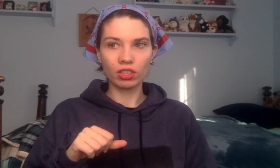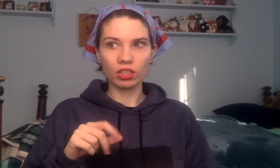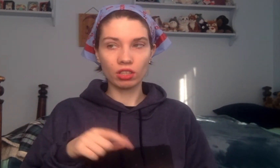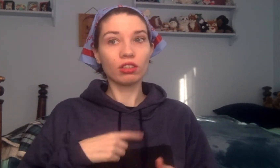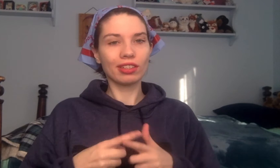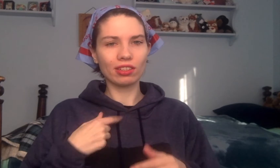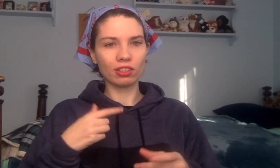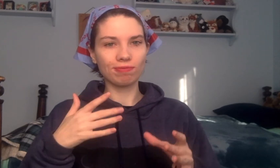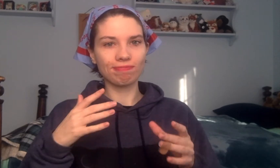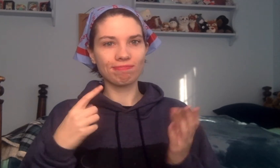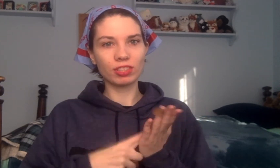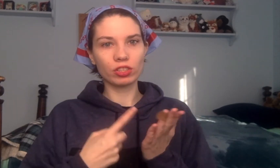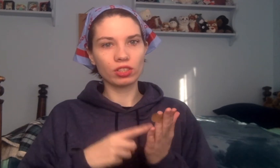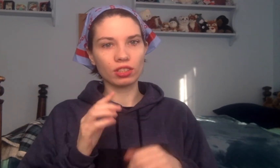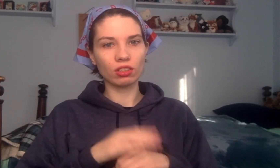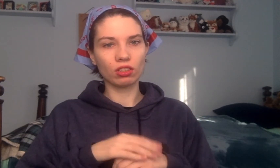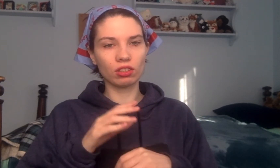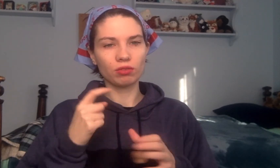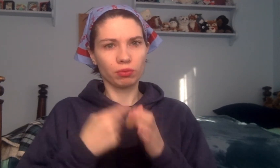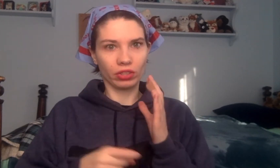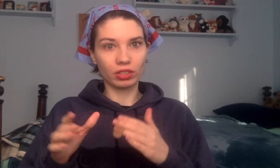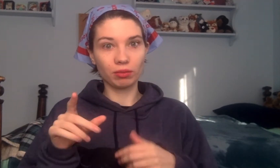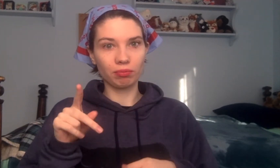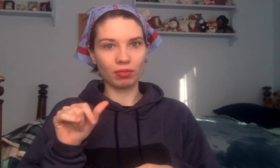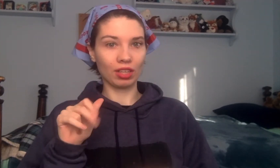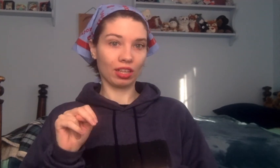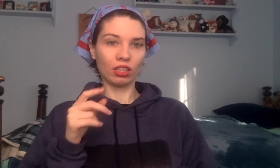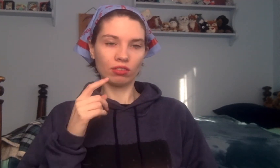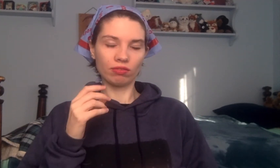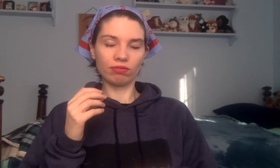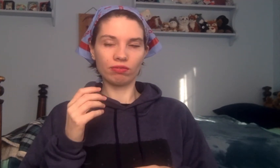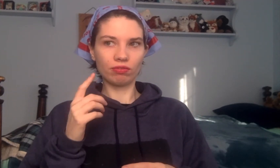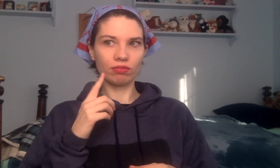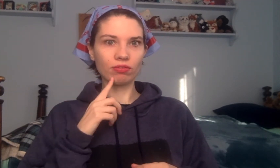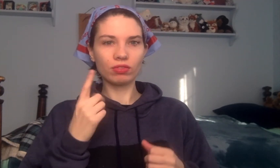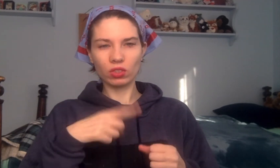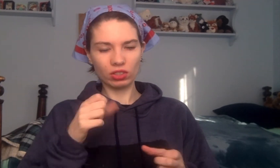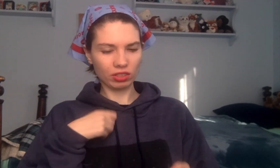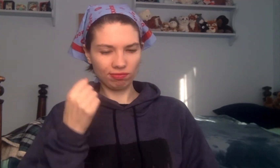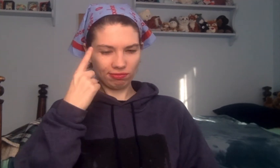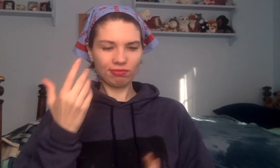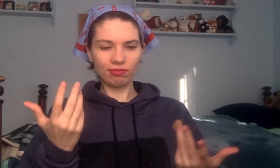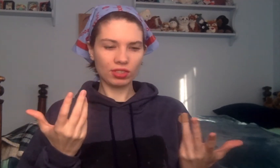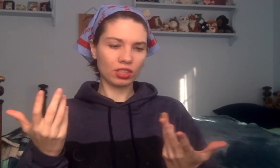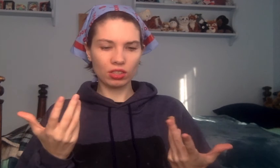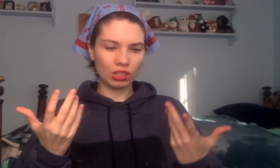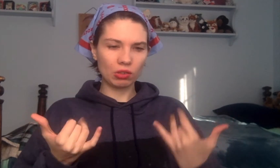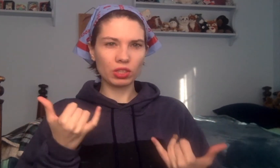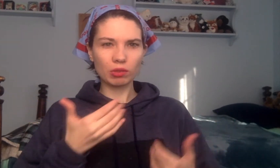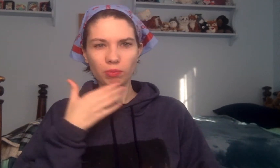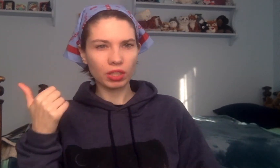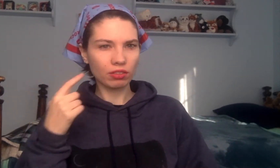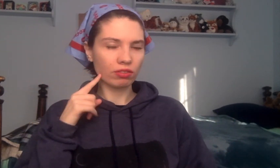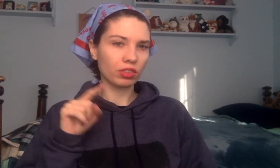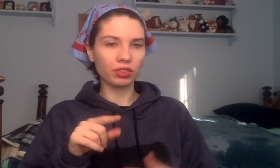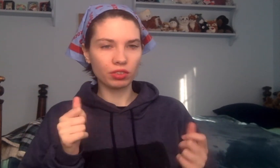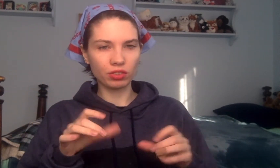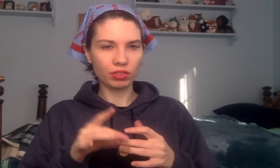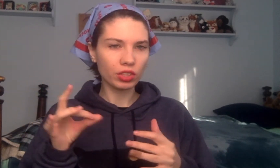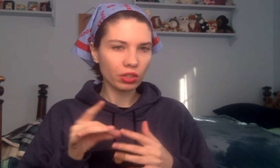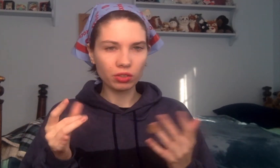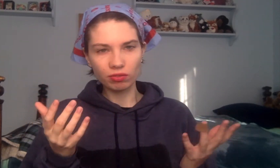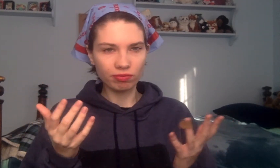then I'll discuss on the pricing plans so you can understand and decide which is better for you to choose.